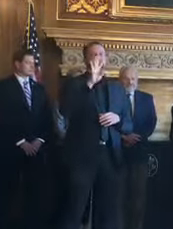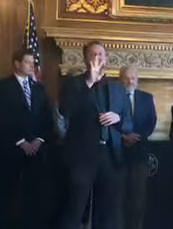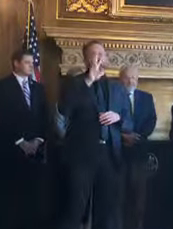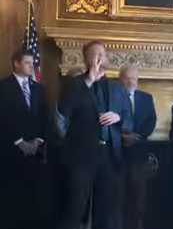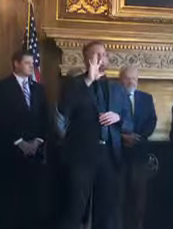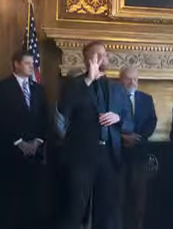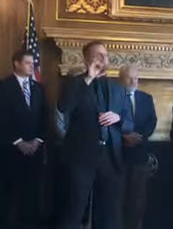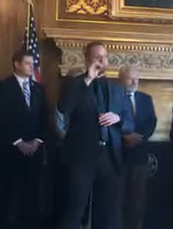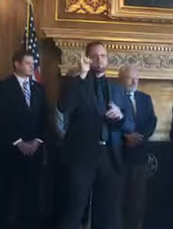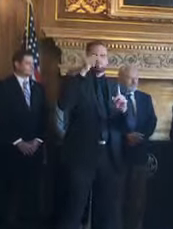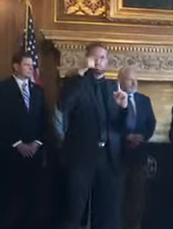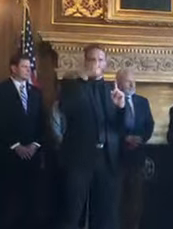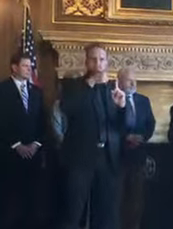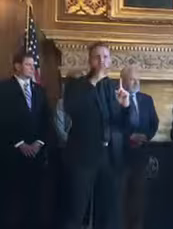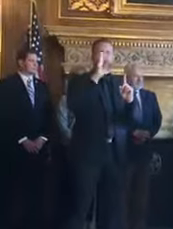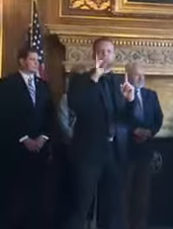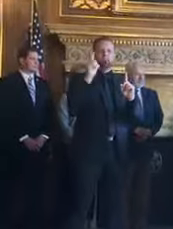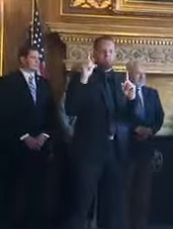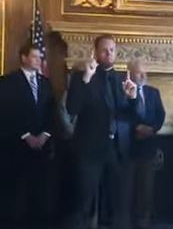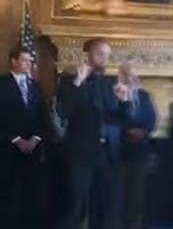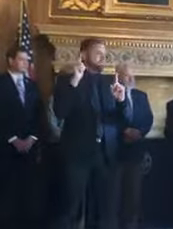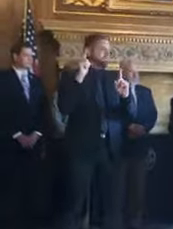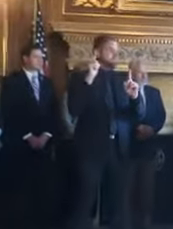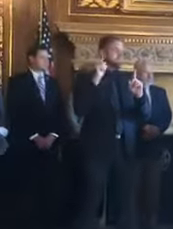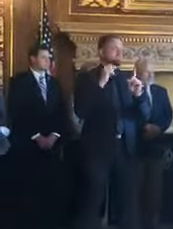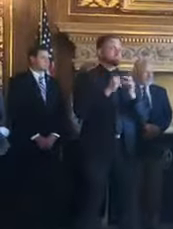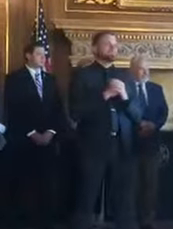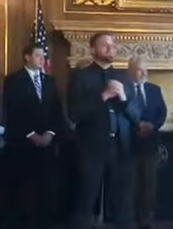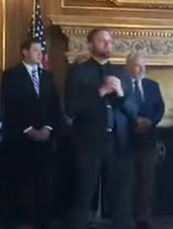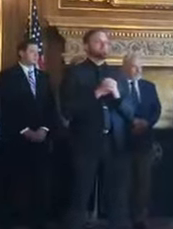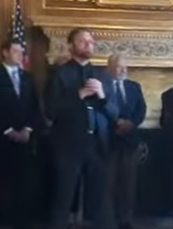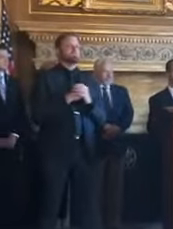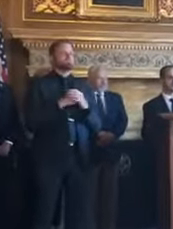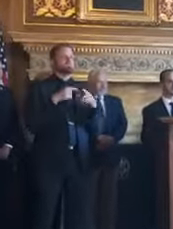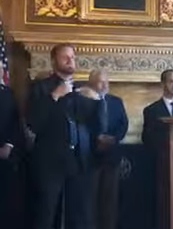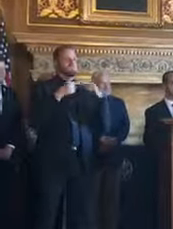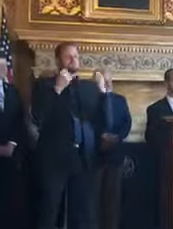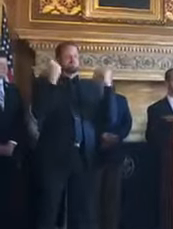who is a representative from WAD, Wisconsin Association for the Deaf, and who is also